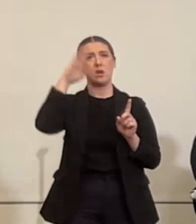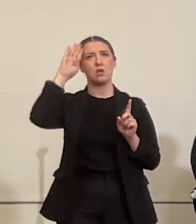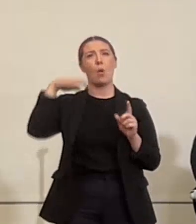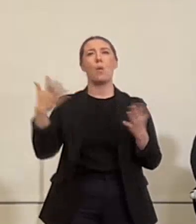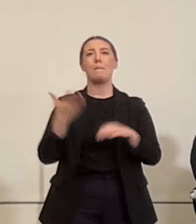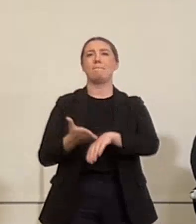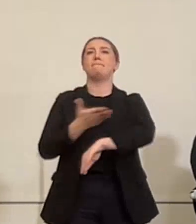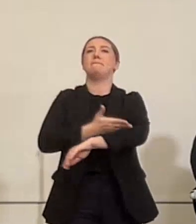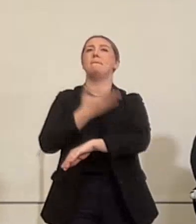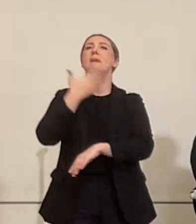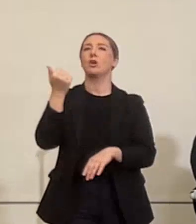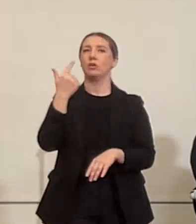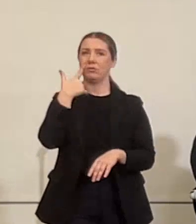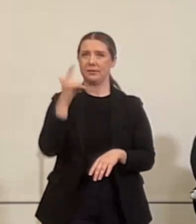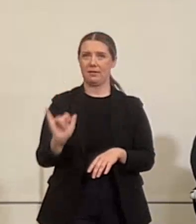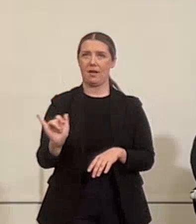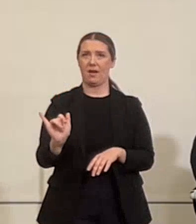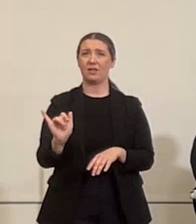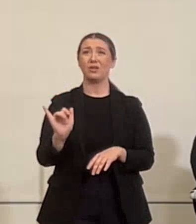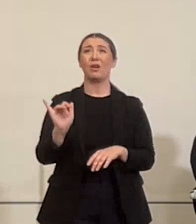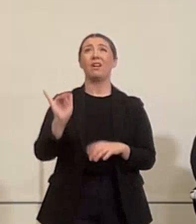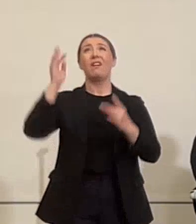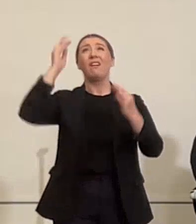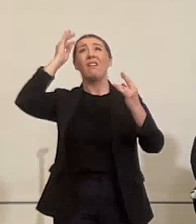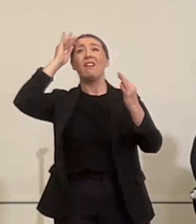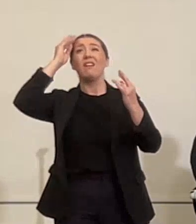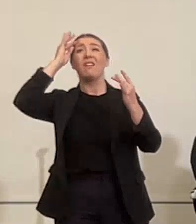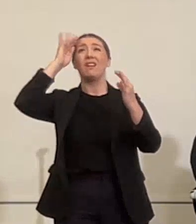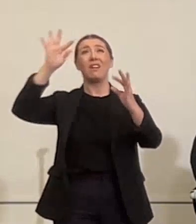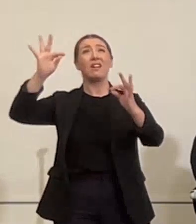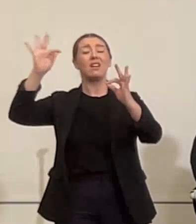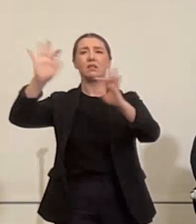So not let's not worry about perfection and just continually get better.